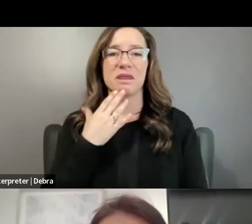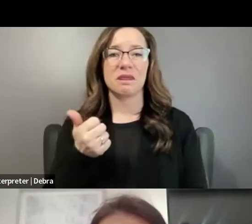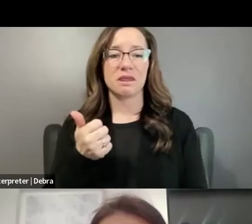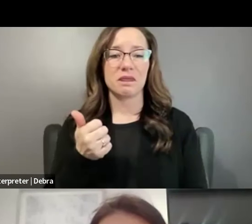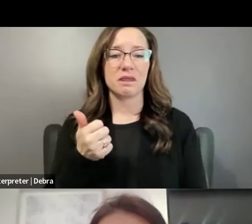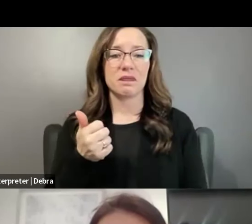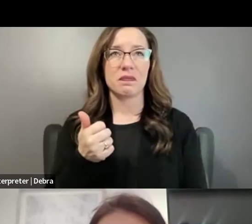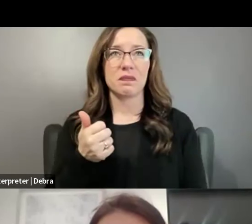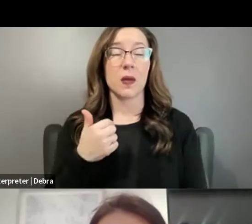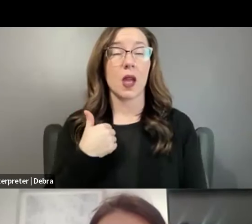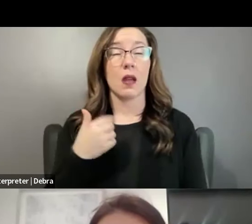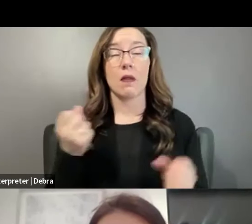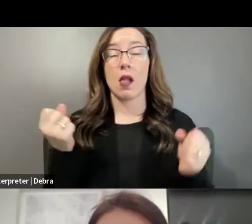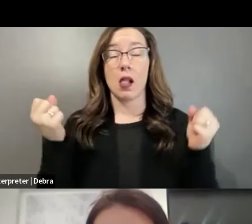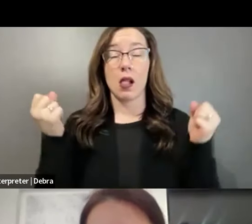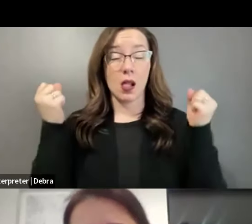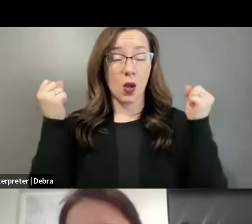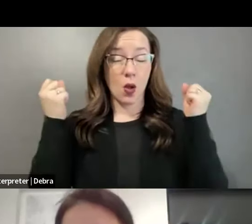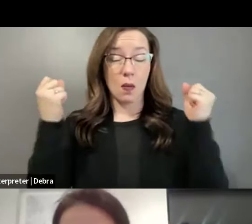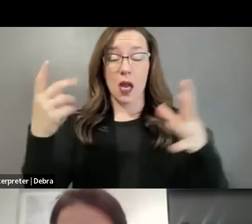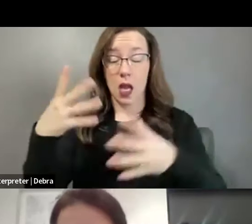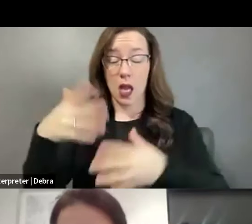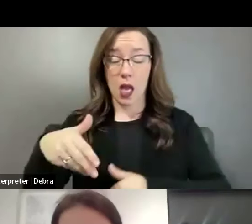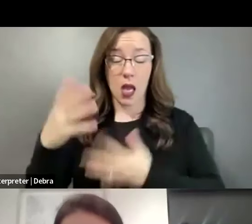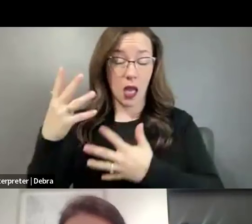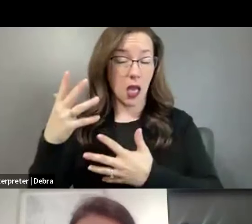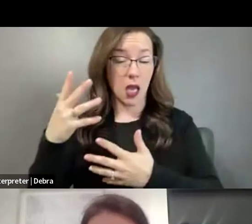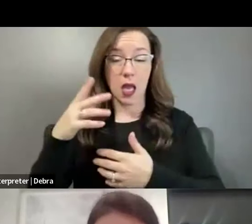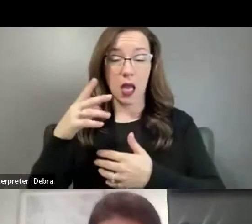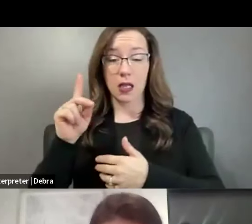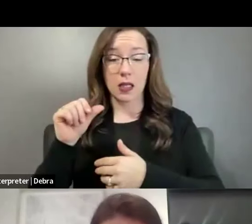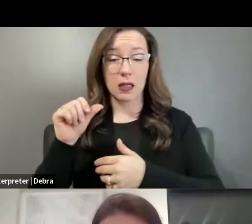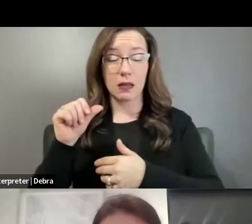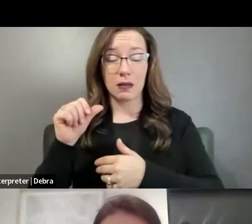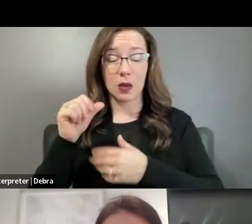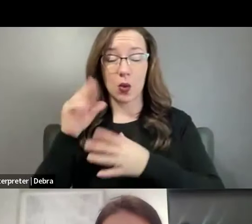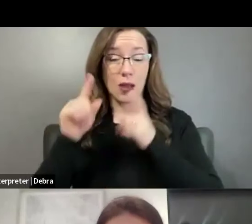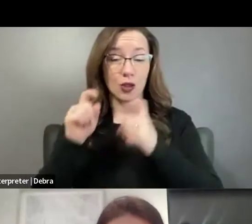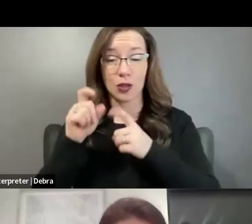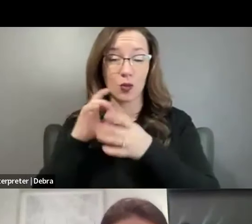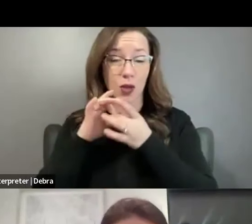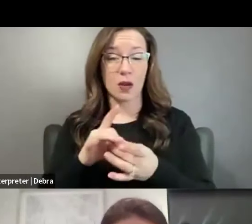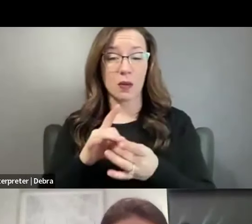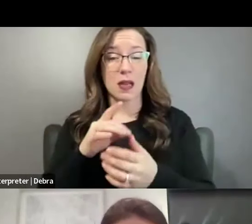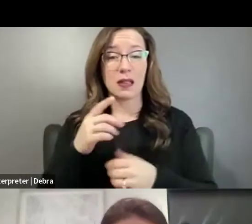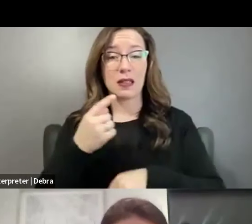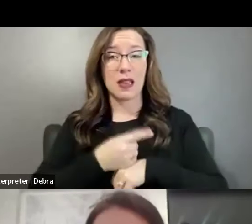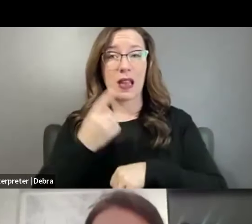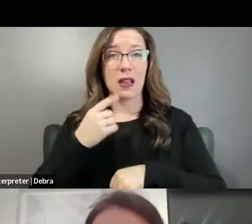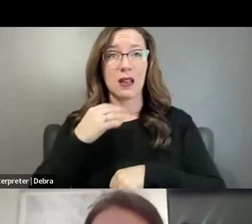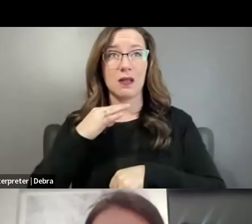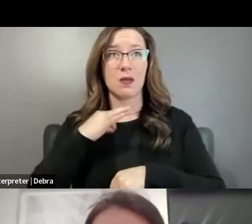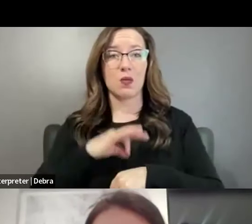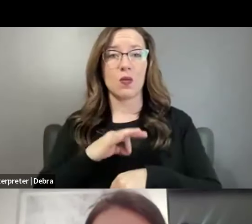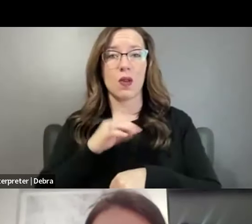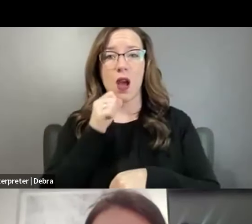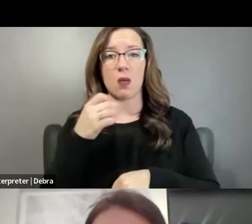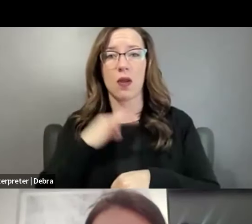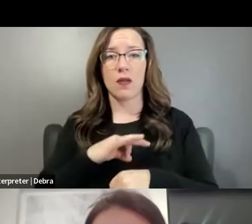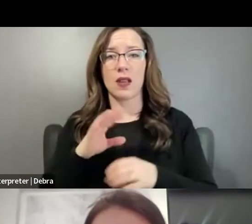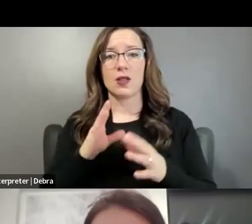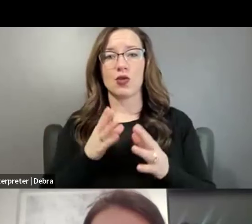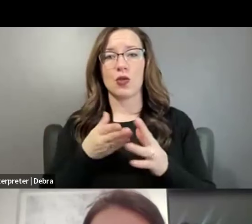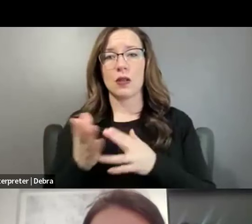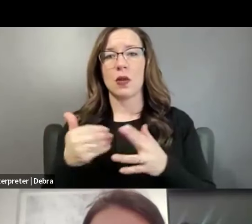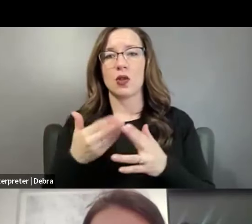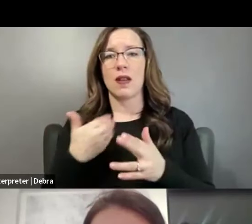I have tools that we use that we digitize